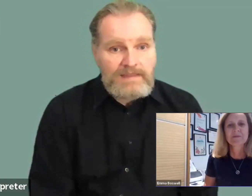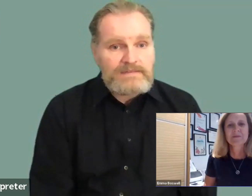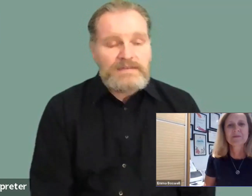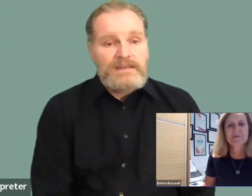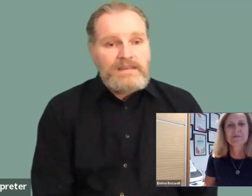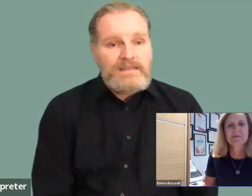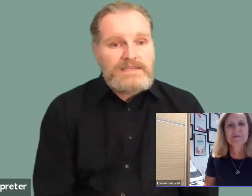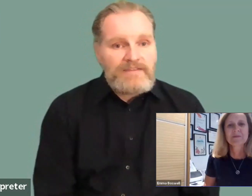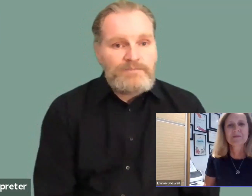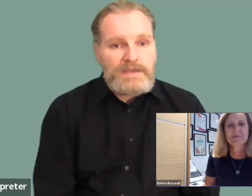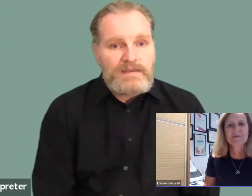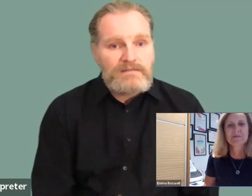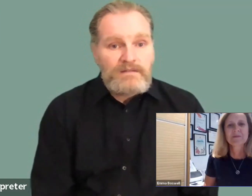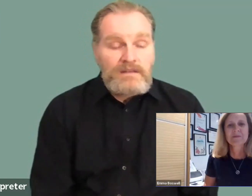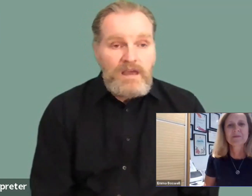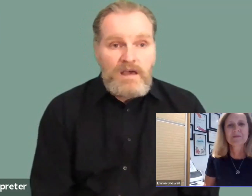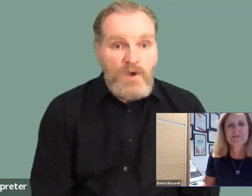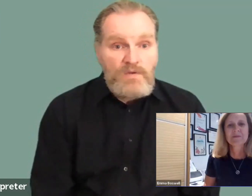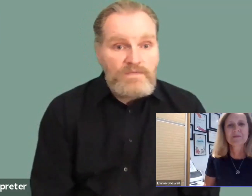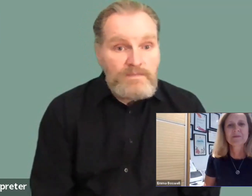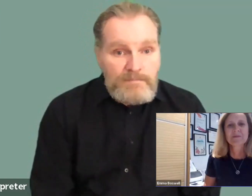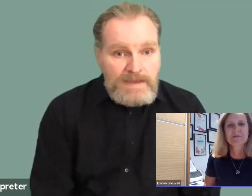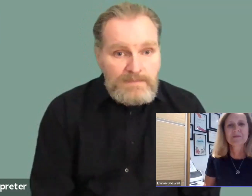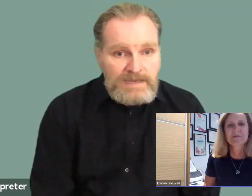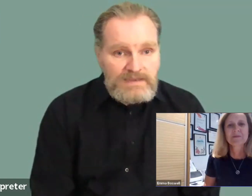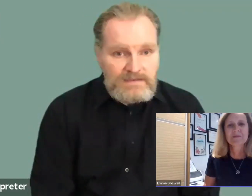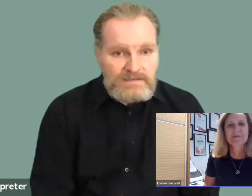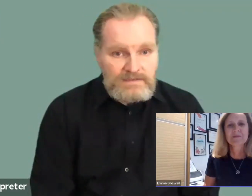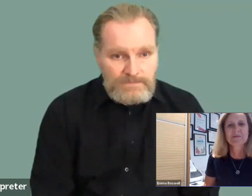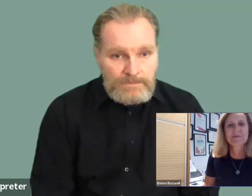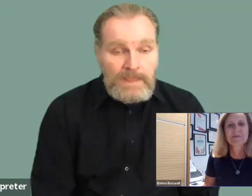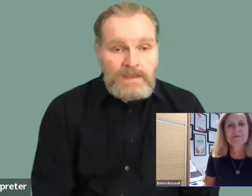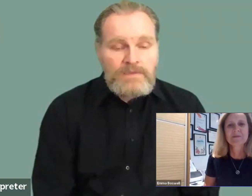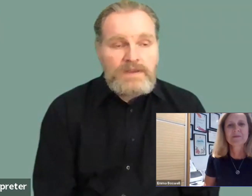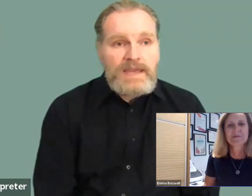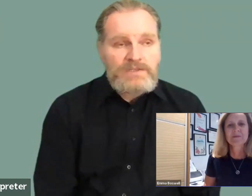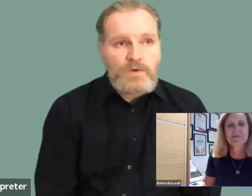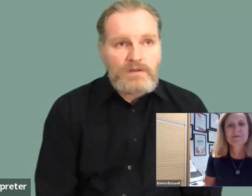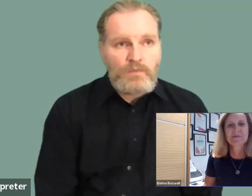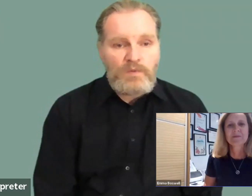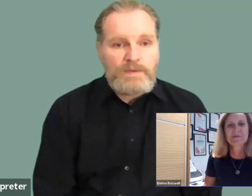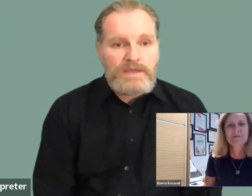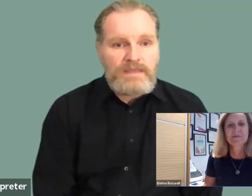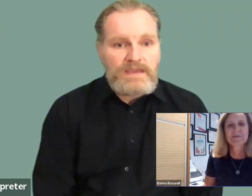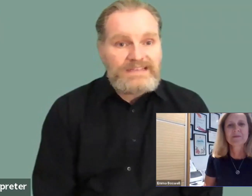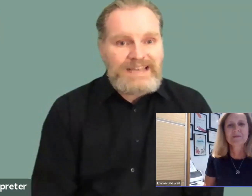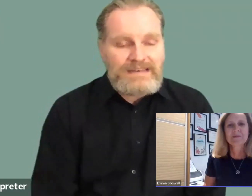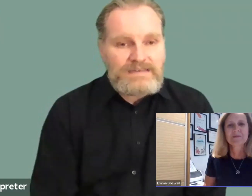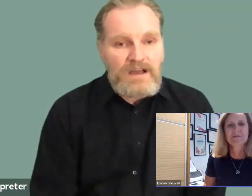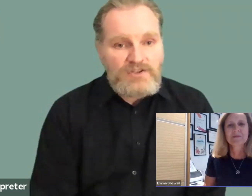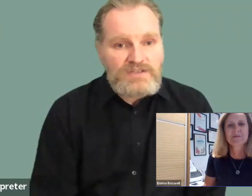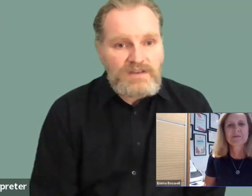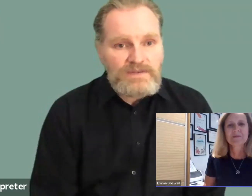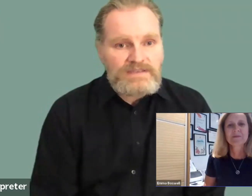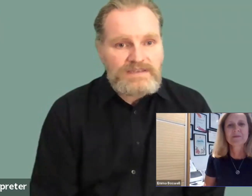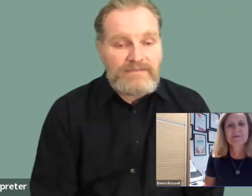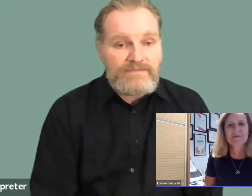and these have been over many, many years. Now the next one will be the Sense Usher Service at